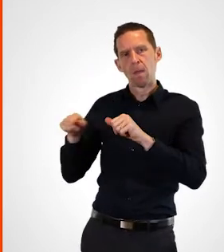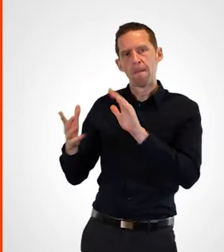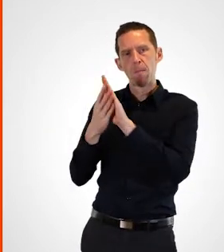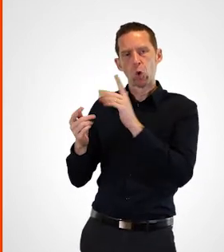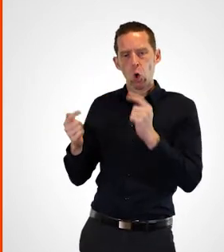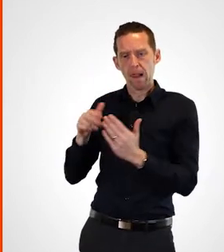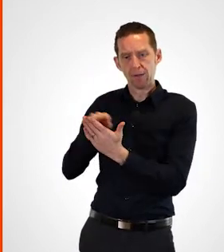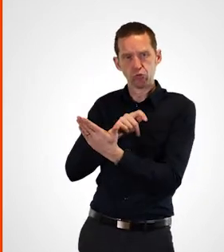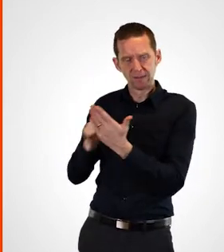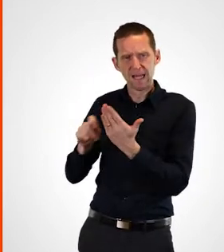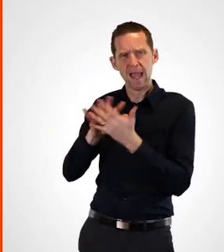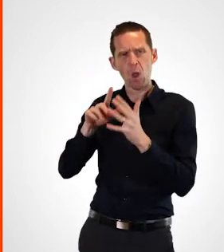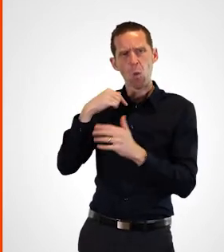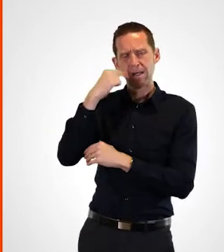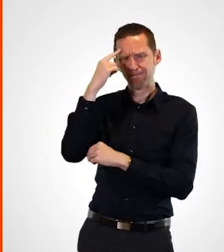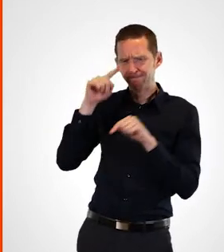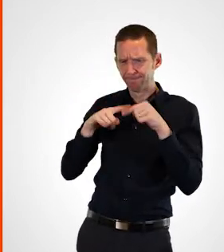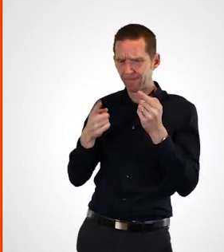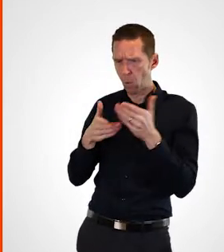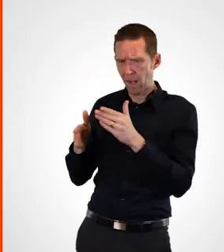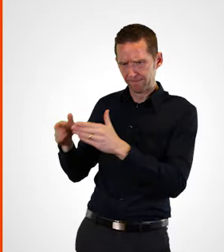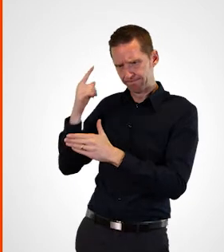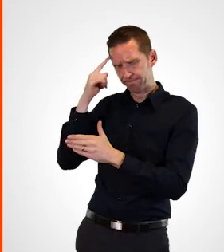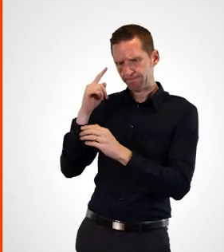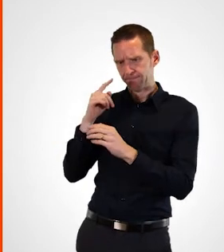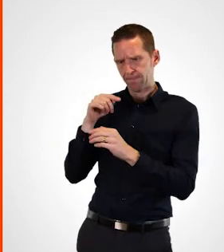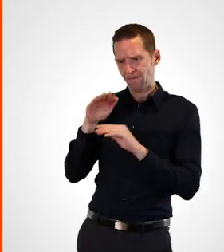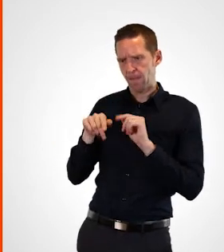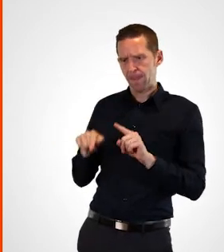in other words, a way to think about a model that helps us understand